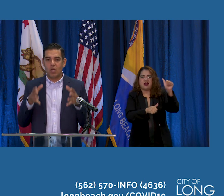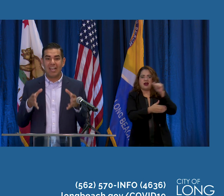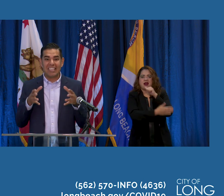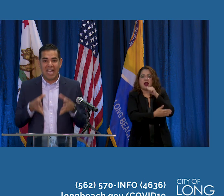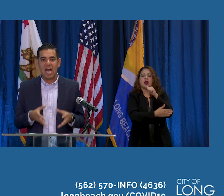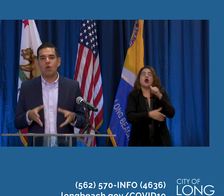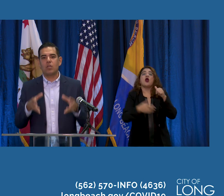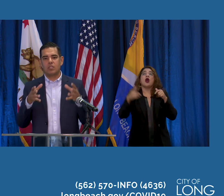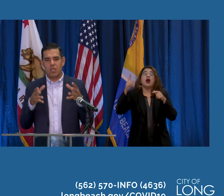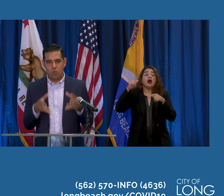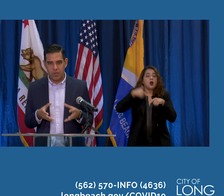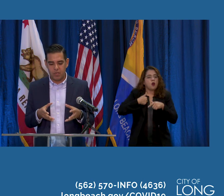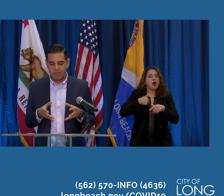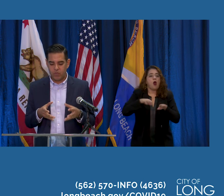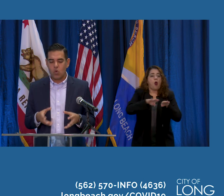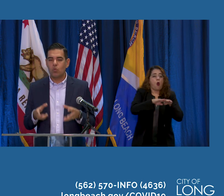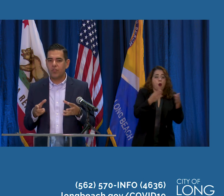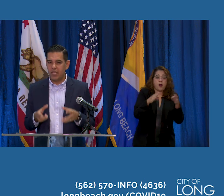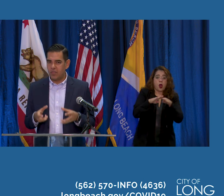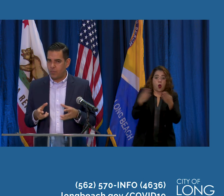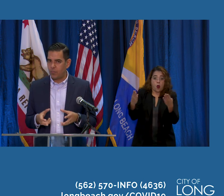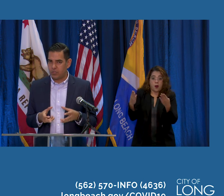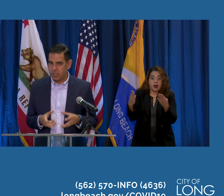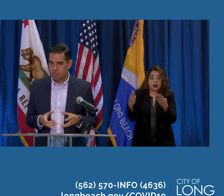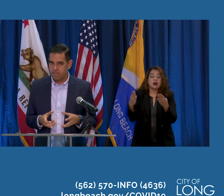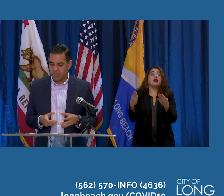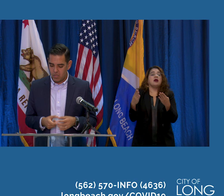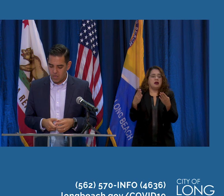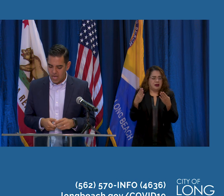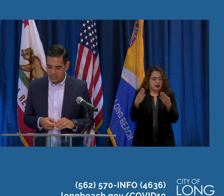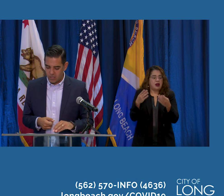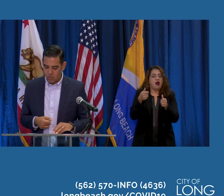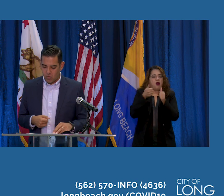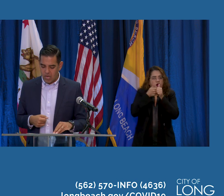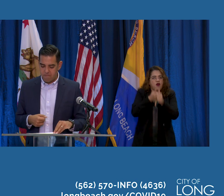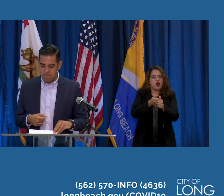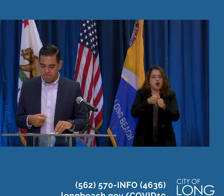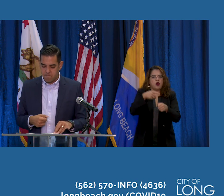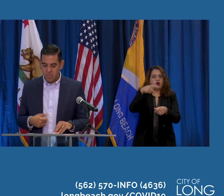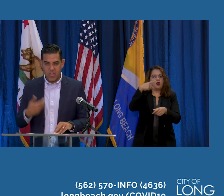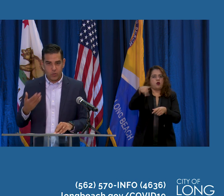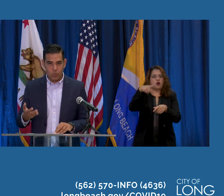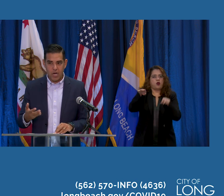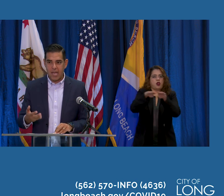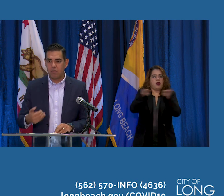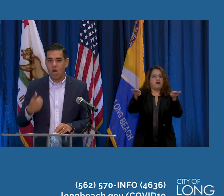are allowed to open within the purple tier. And so that's where we're at.